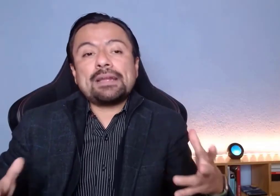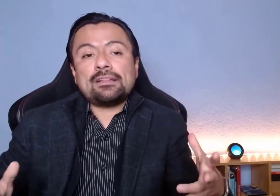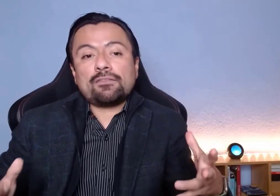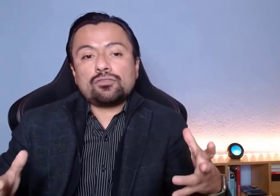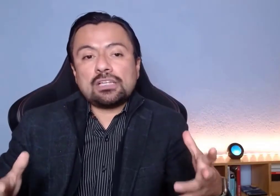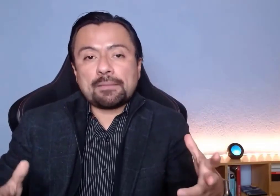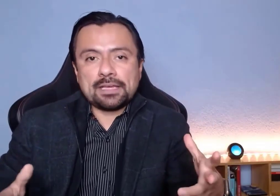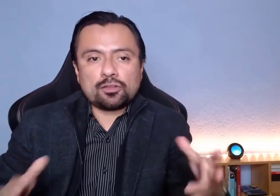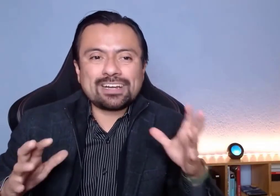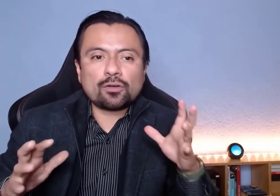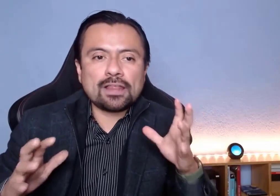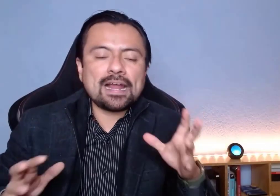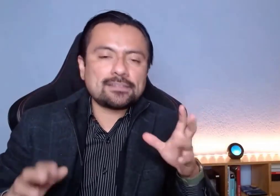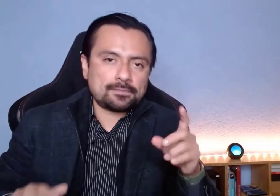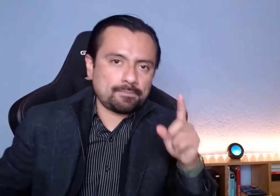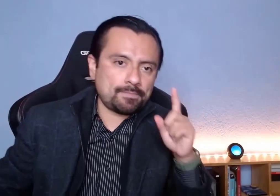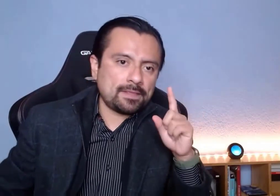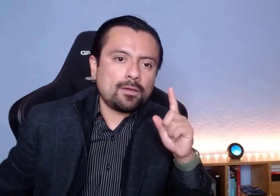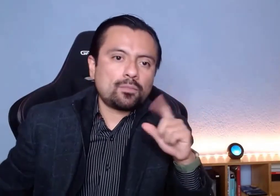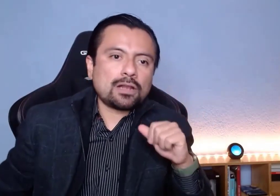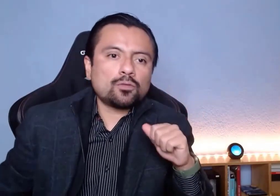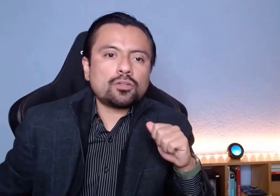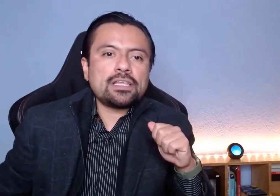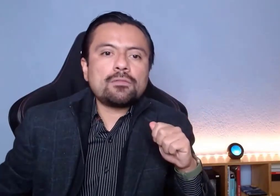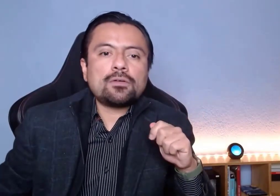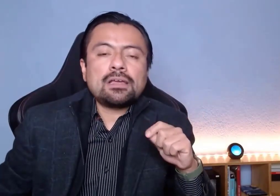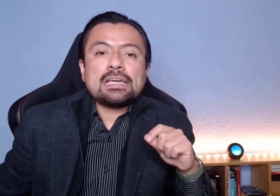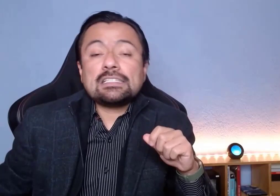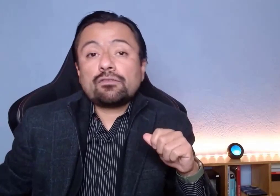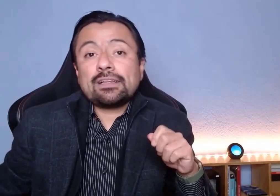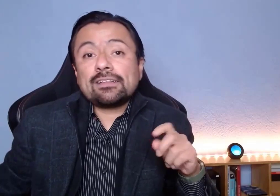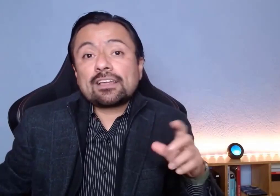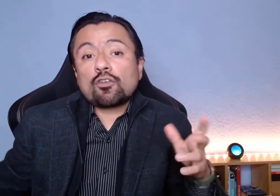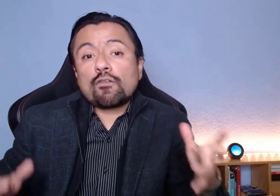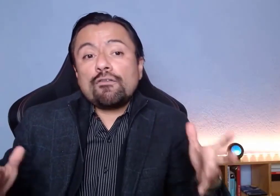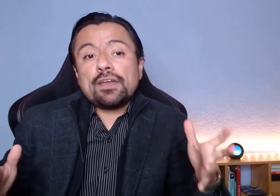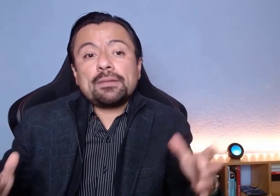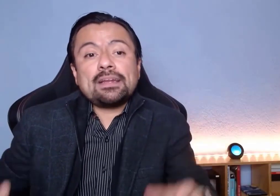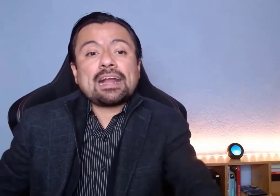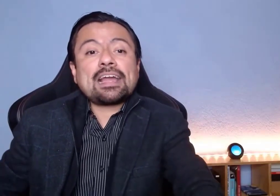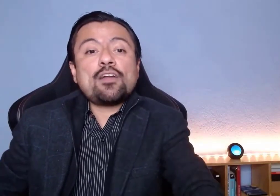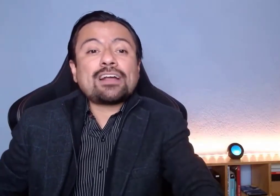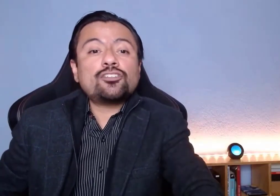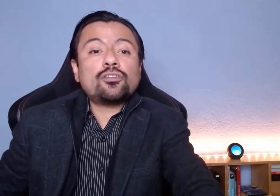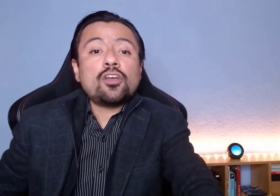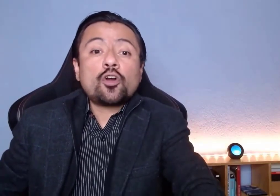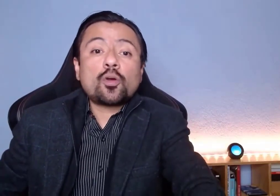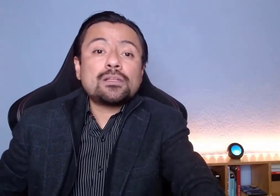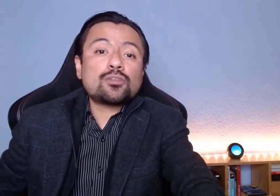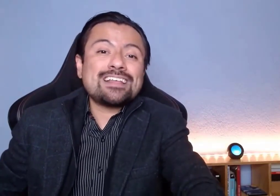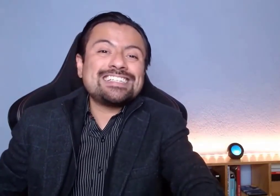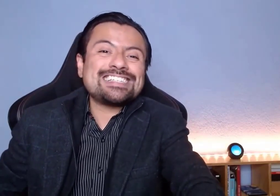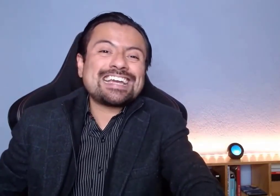federal government in an apparent firing squad you will remember for some reason and without sources that confirm it in